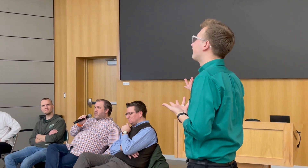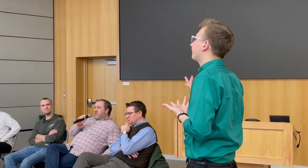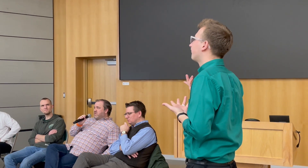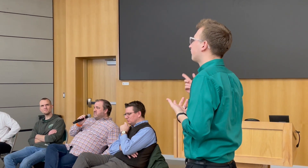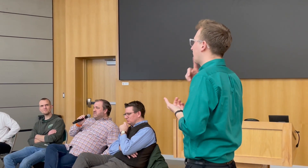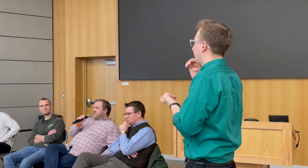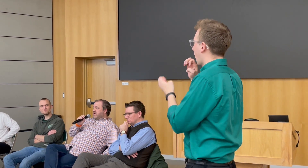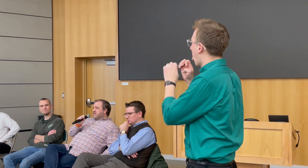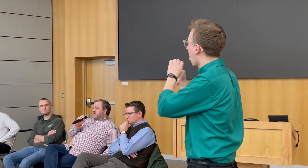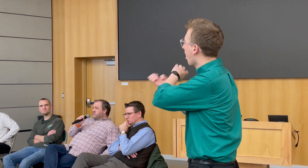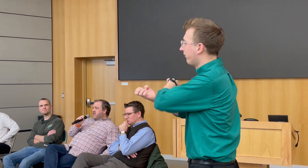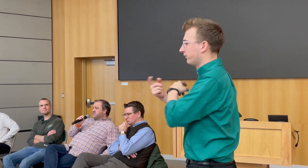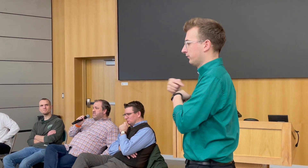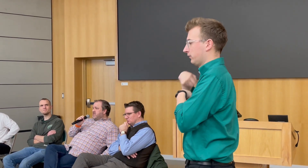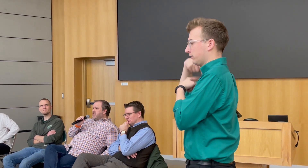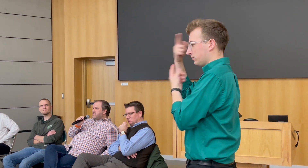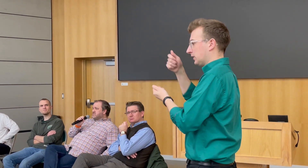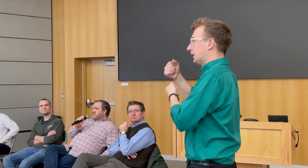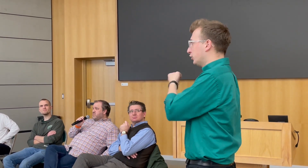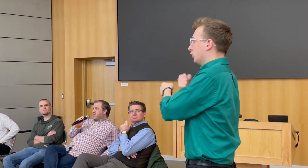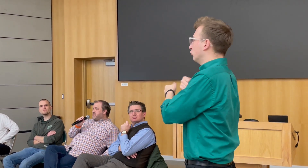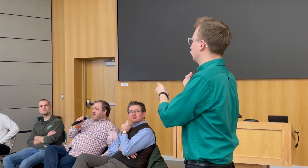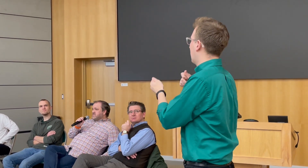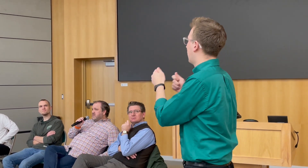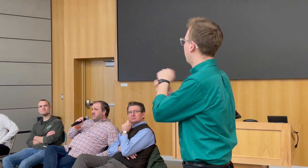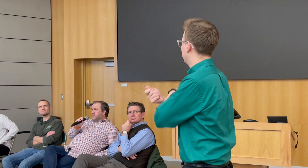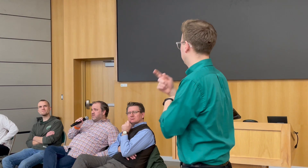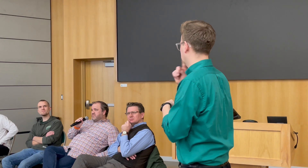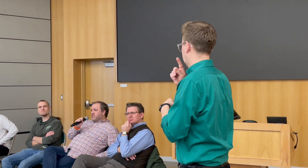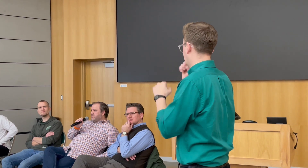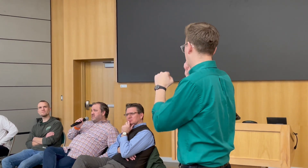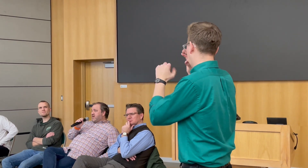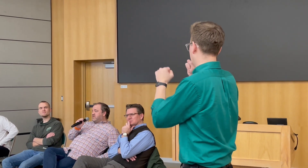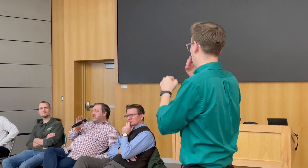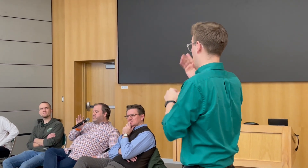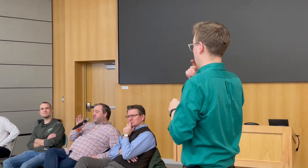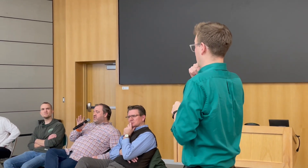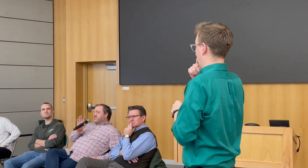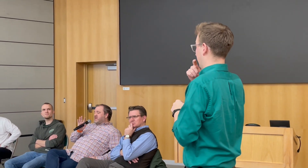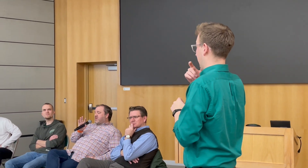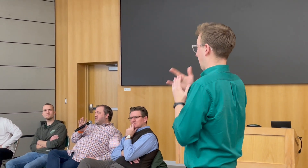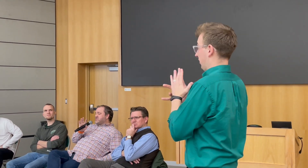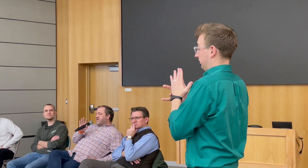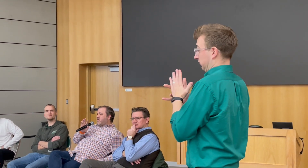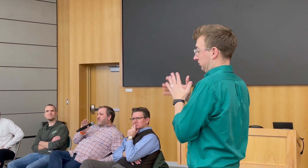evolved and and changed over the years it's really amazing Bluetooth Bluetooth technology and all the